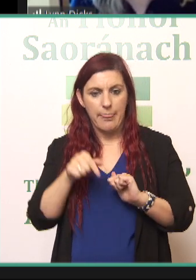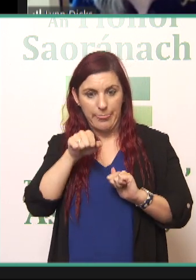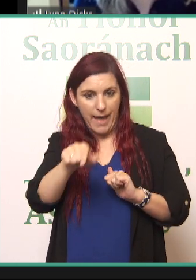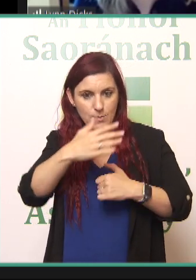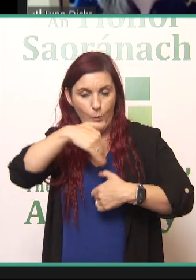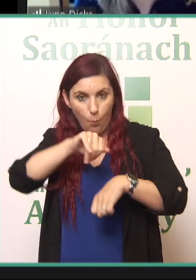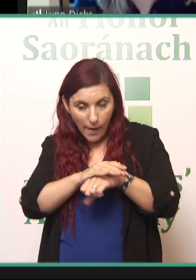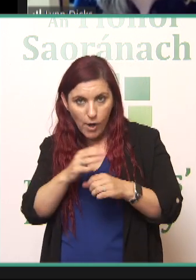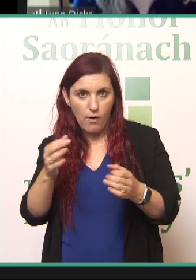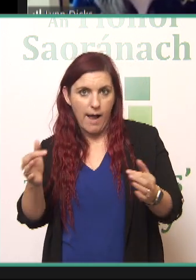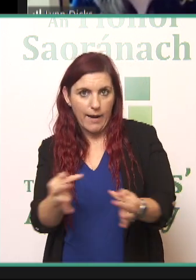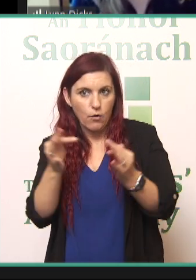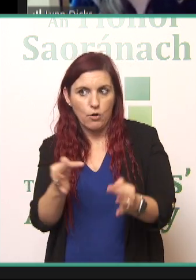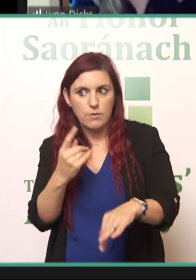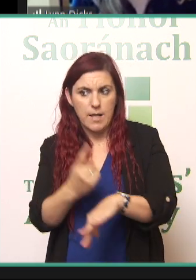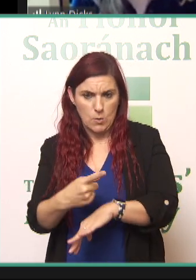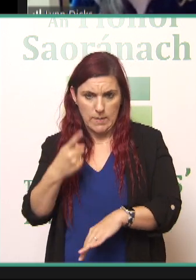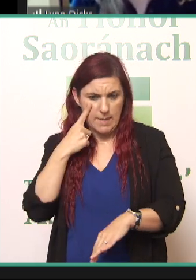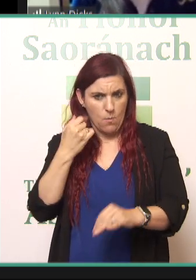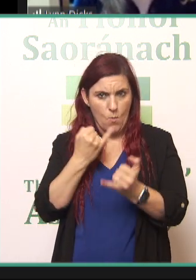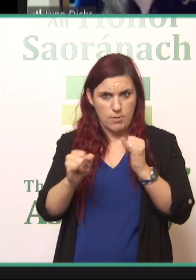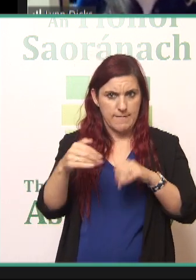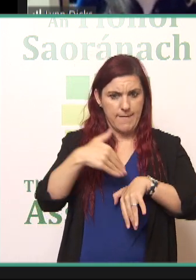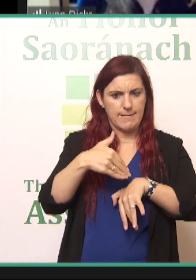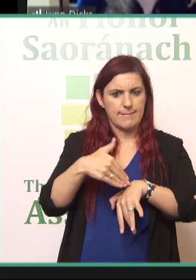can see that it's the most important drug driver for terrestrial and freshwater biodiversity loss